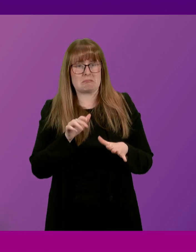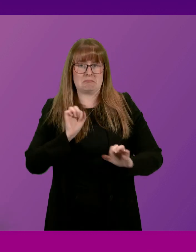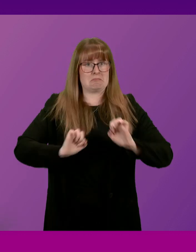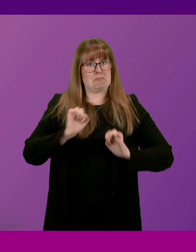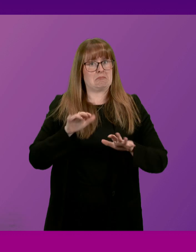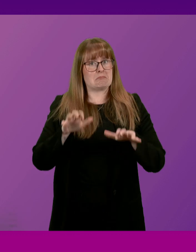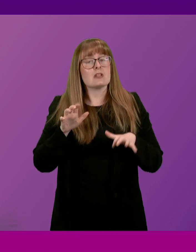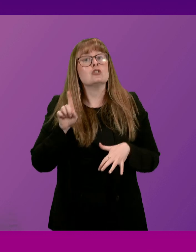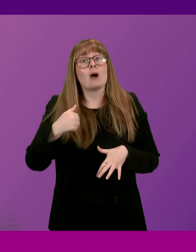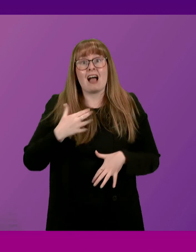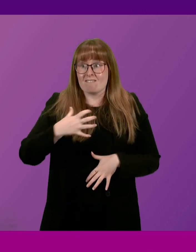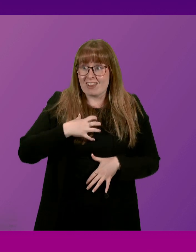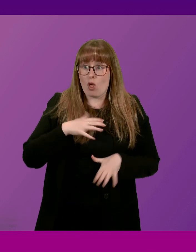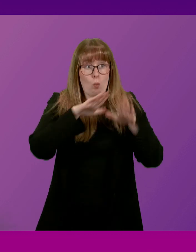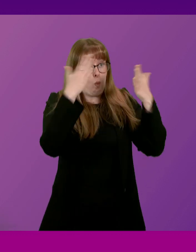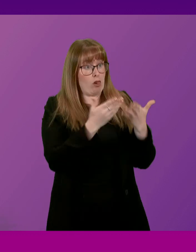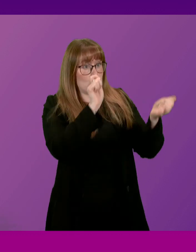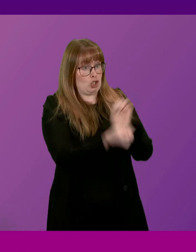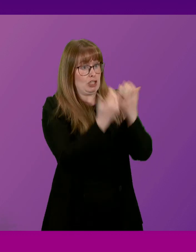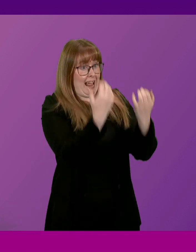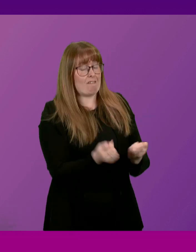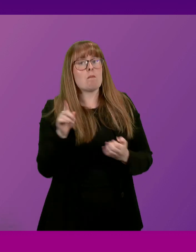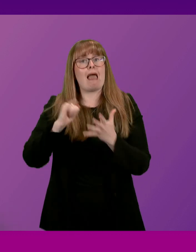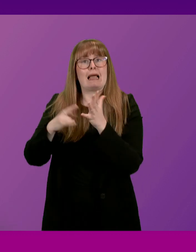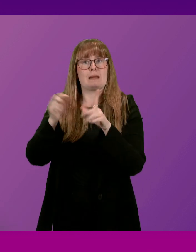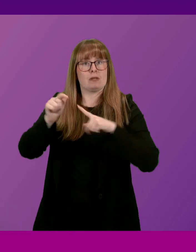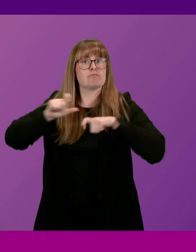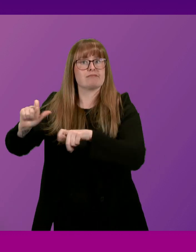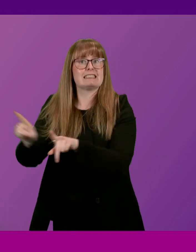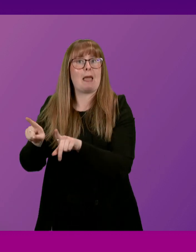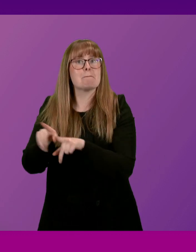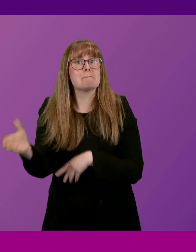My fear is that the world has changed, but the SNP has not. We must all rise